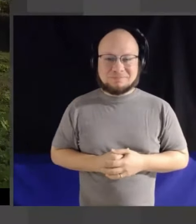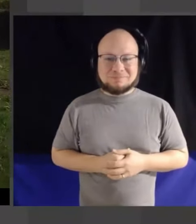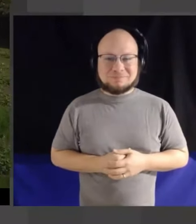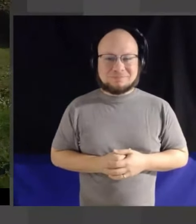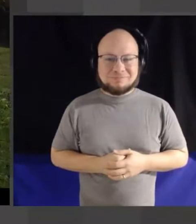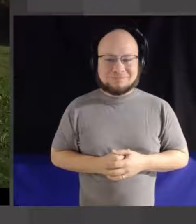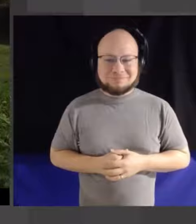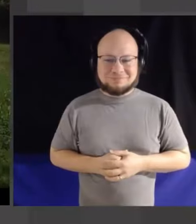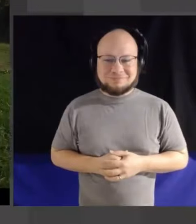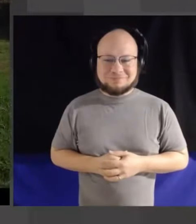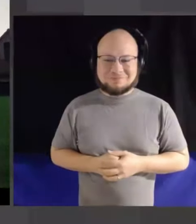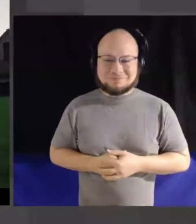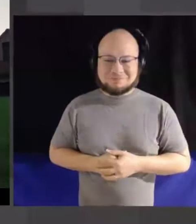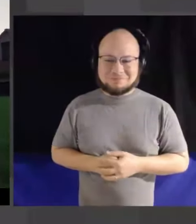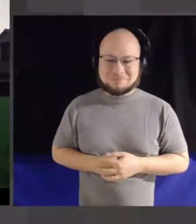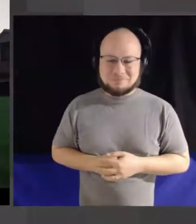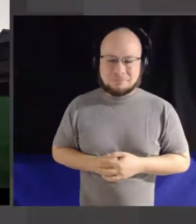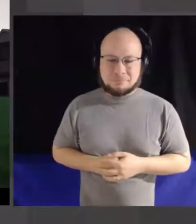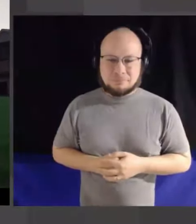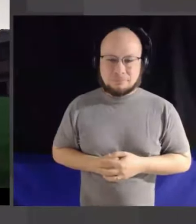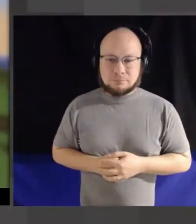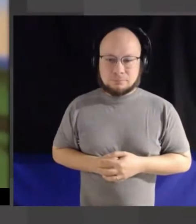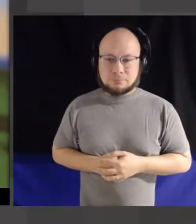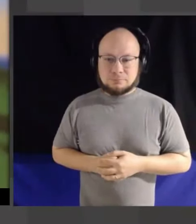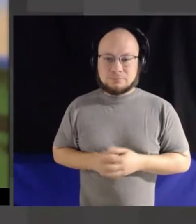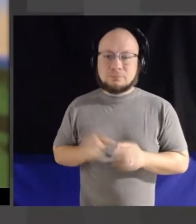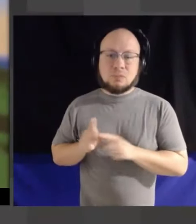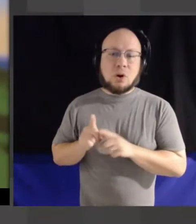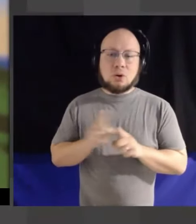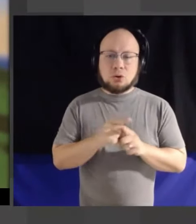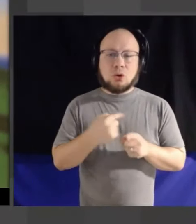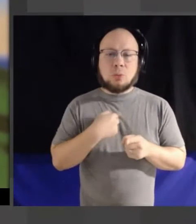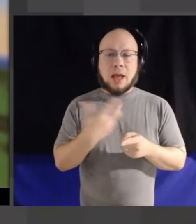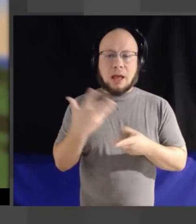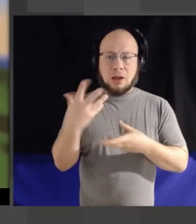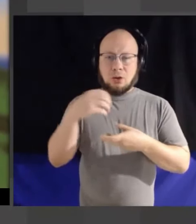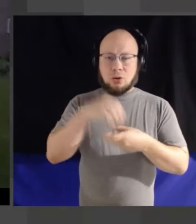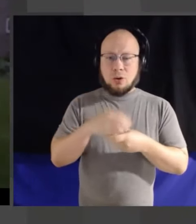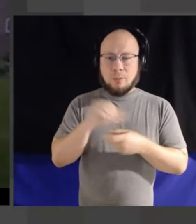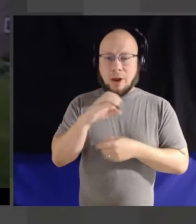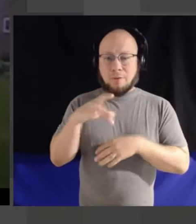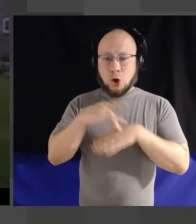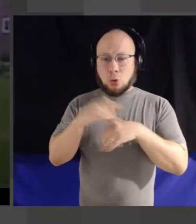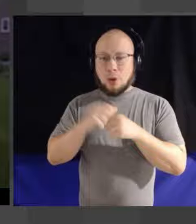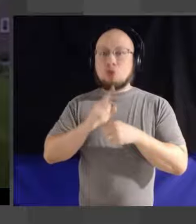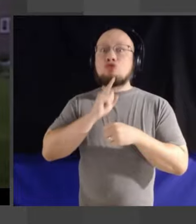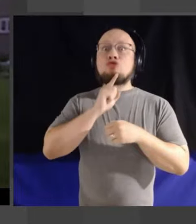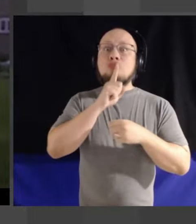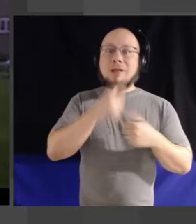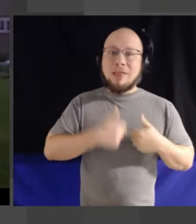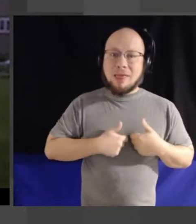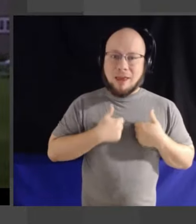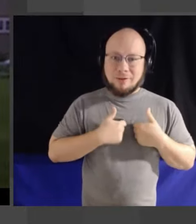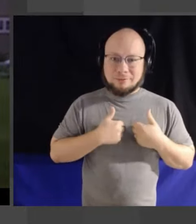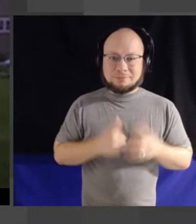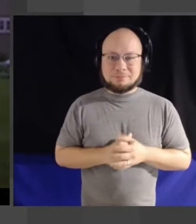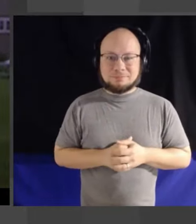GO TO THEM SO WE DID. HE TOOK IT OUT. WE'LL SEE HOW TO GO INTEGRATING MINECRAFT EARTH WITH